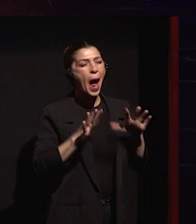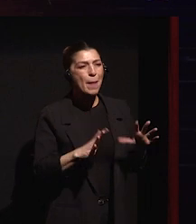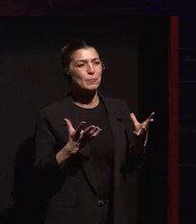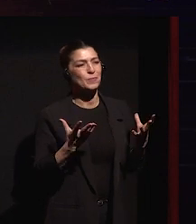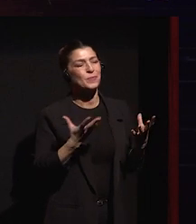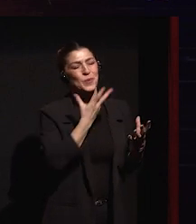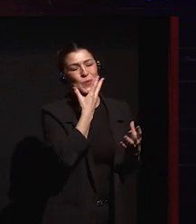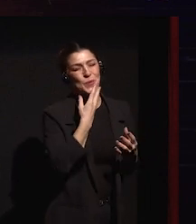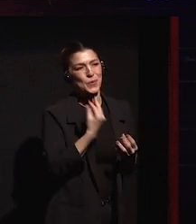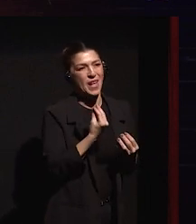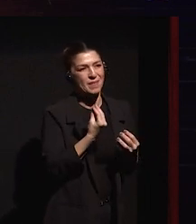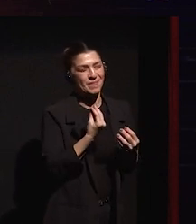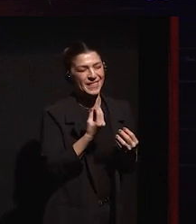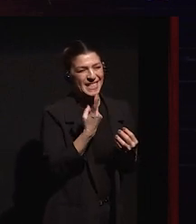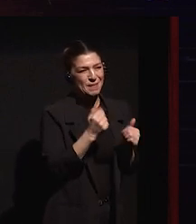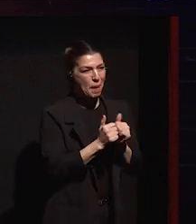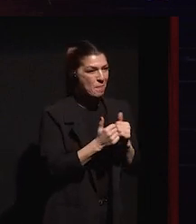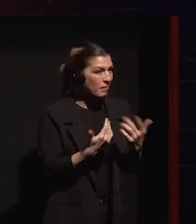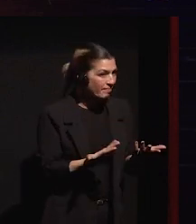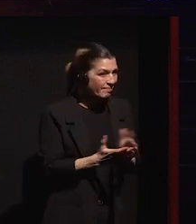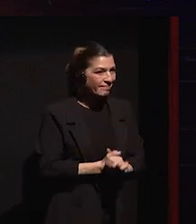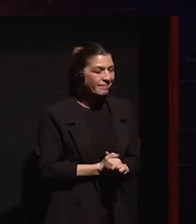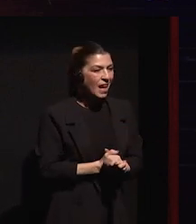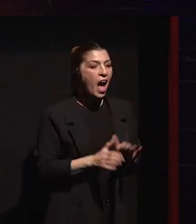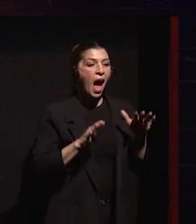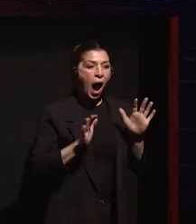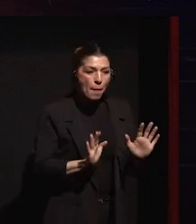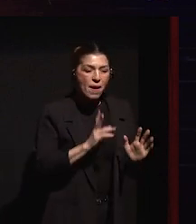But we certainly know. That if we look back 100 years,